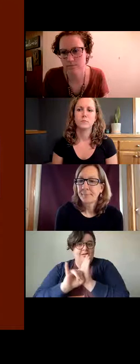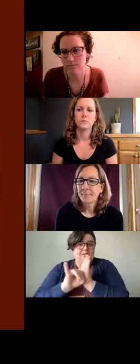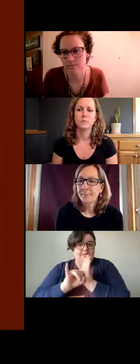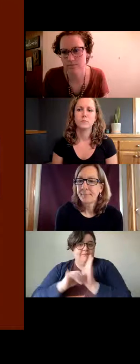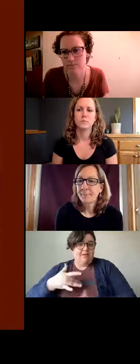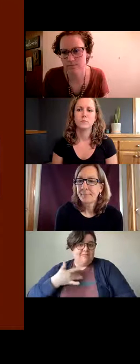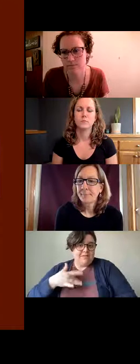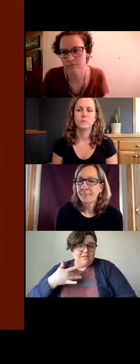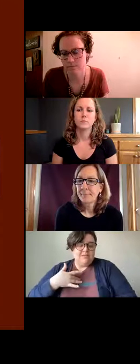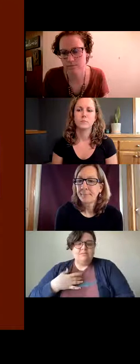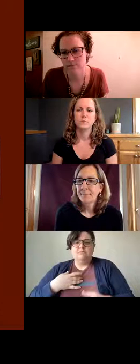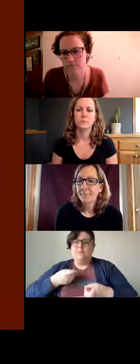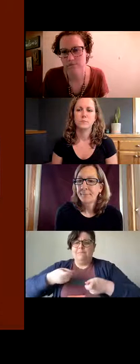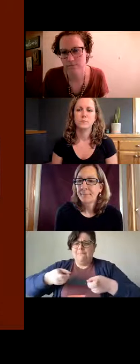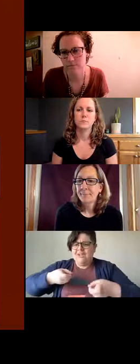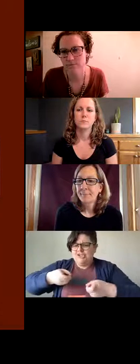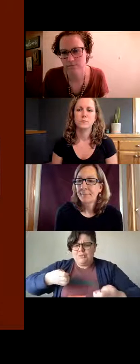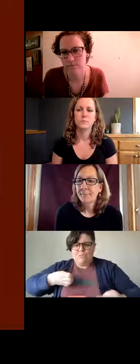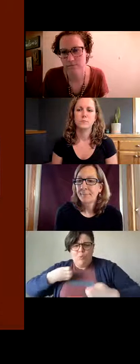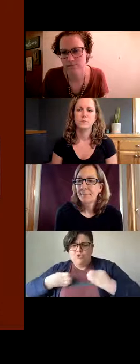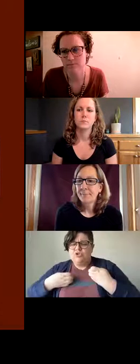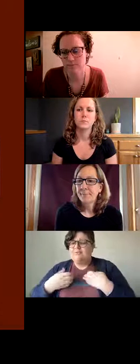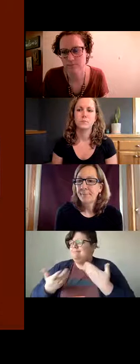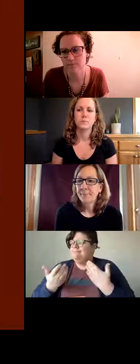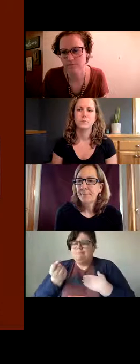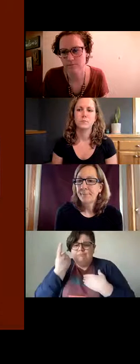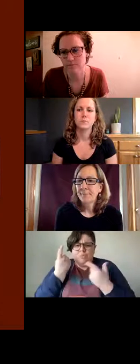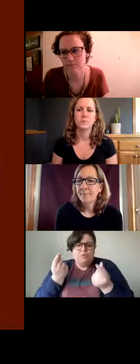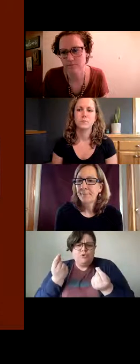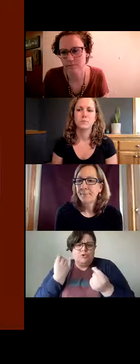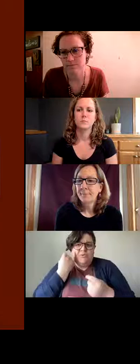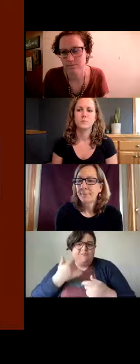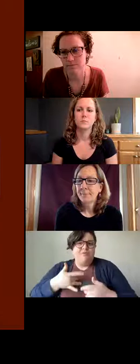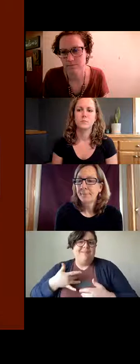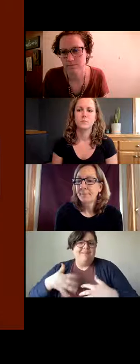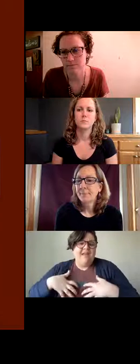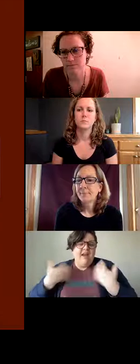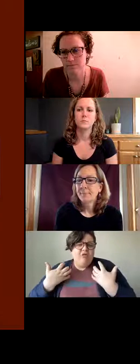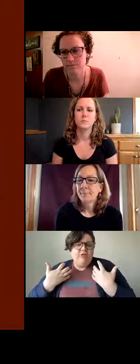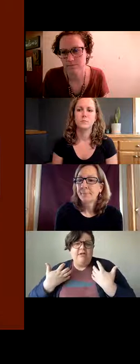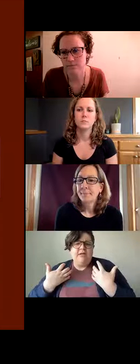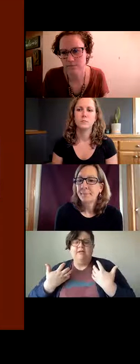Depending on their age level, that includes, like identifying feelings, managing their emotions,